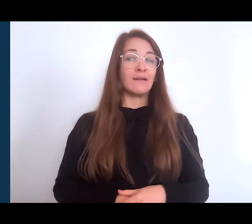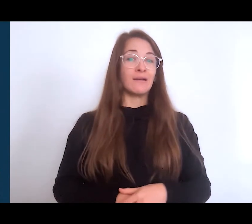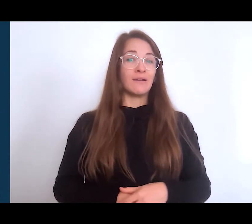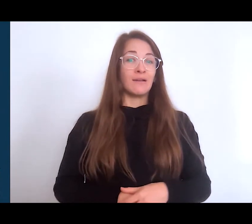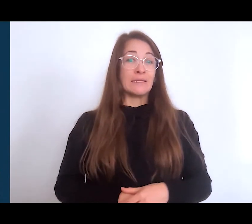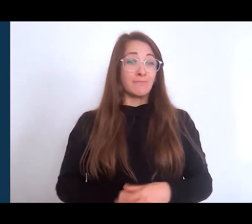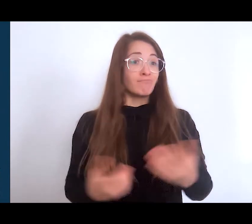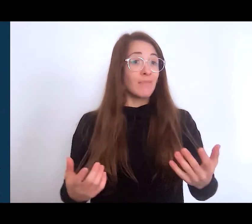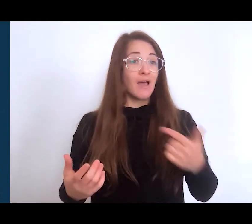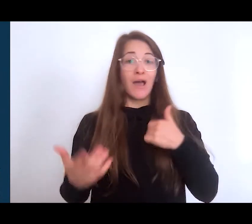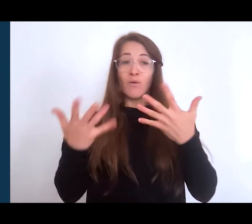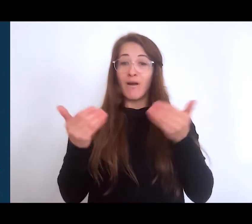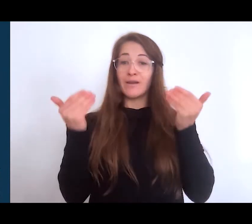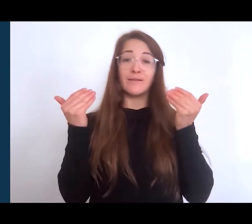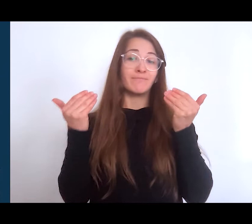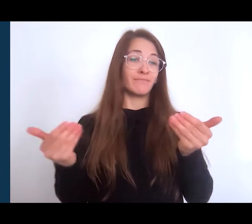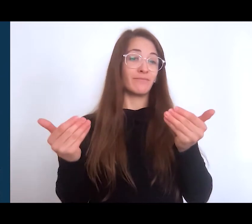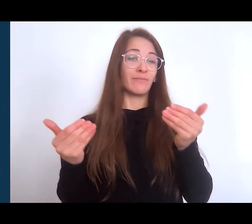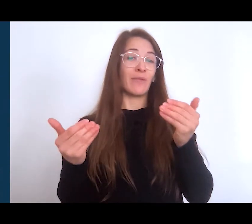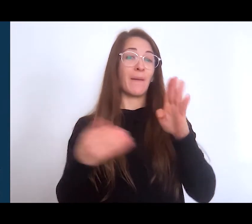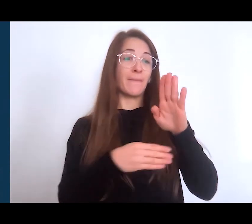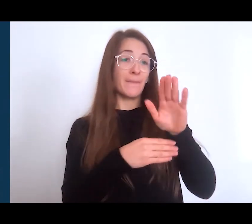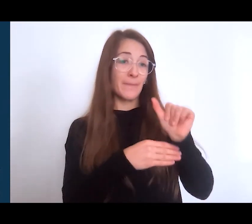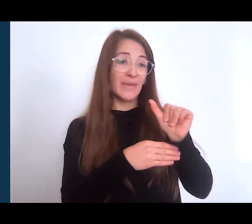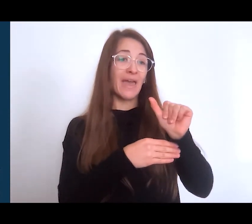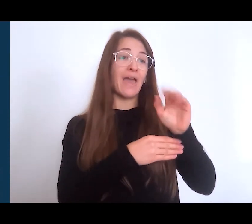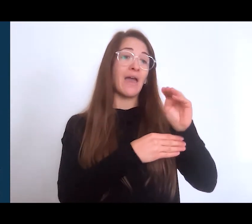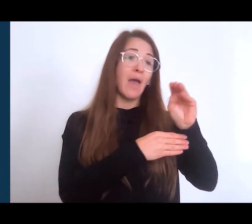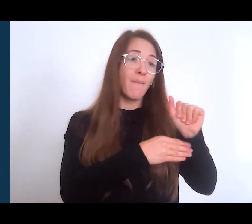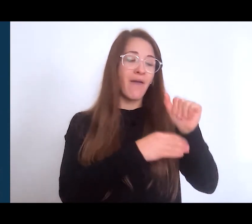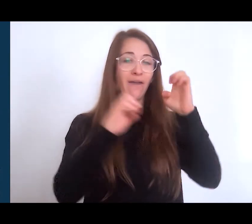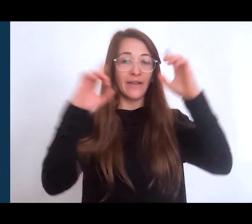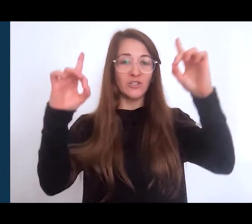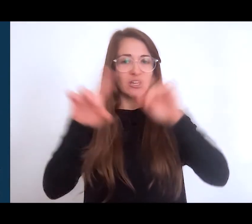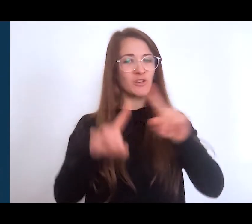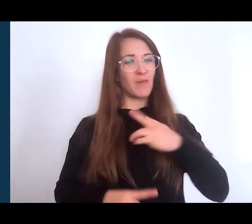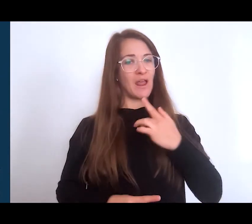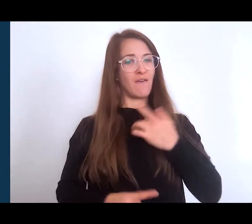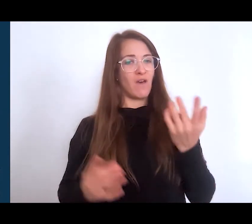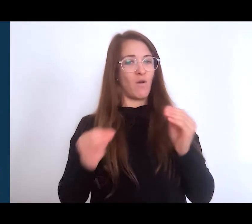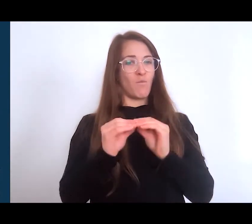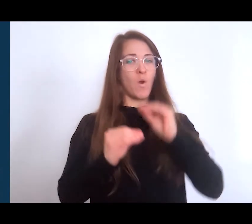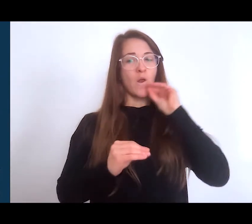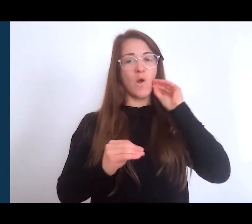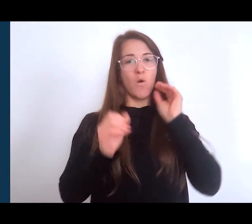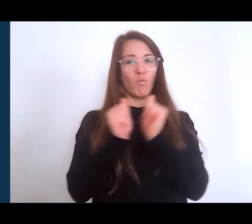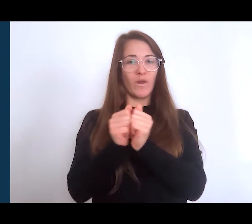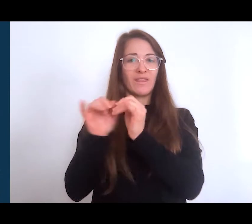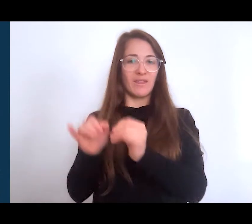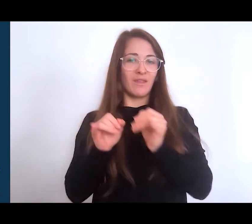AT THE LOCAL SCHOOL FOR SEVERAL YEARS AND I WAS GOING TO CONTINUE ON GET A MASTERS IN